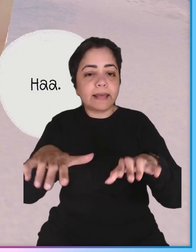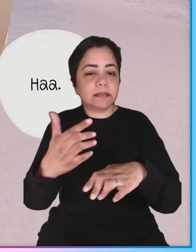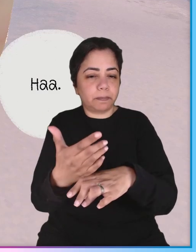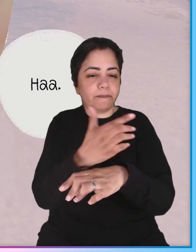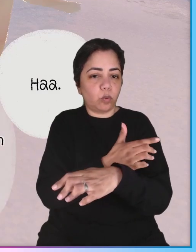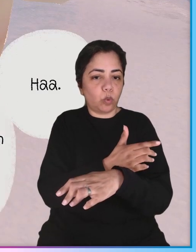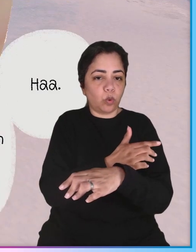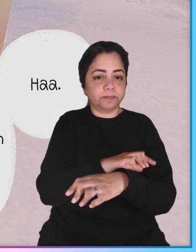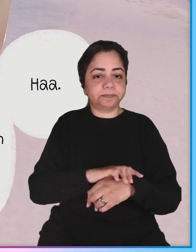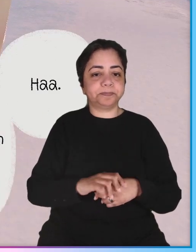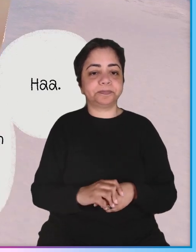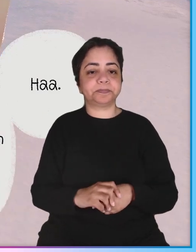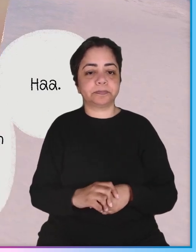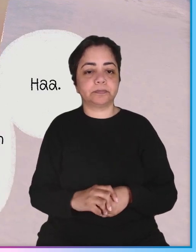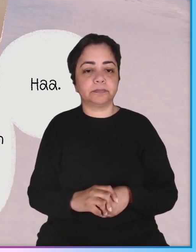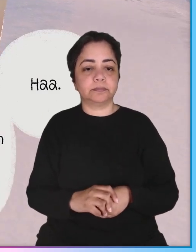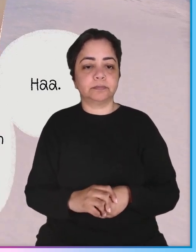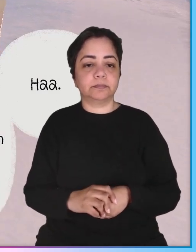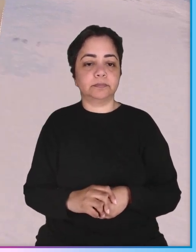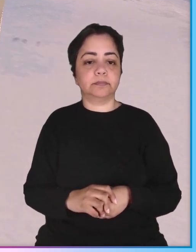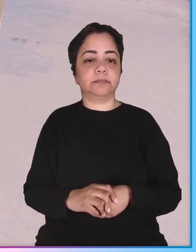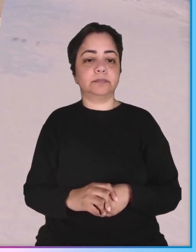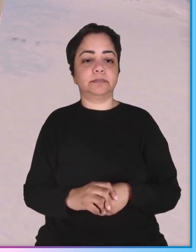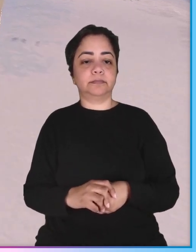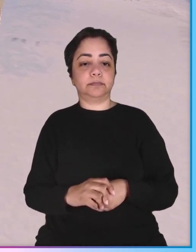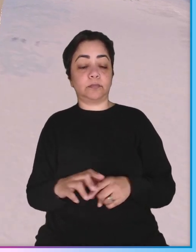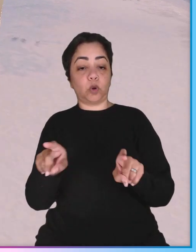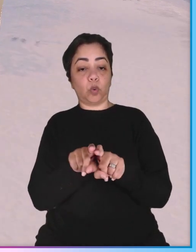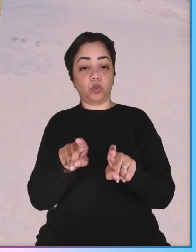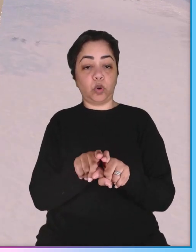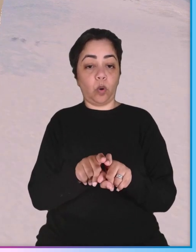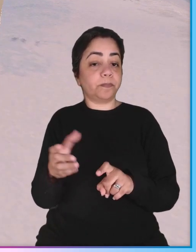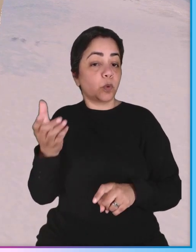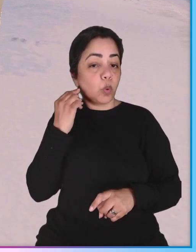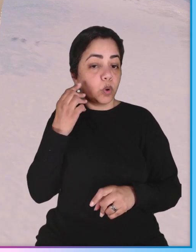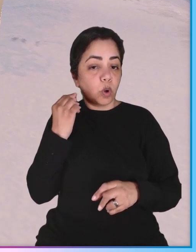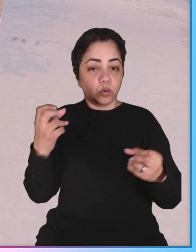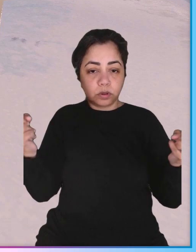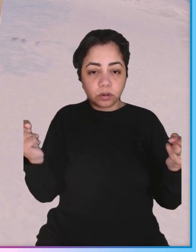and separate audio volumes for background music, ambient sounds, and sound effects.